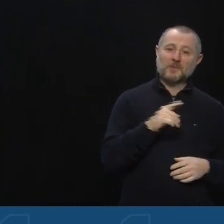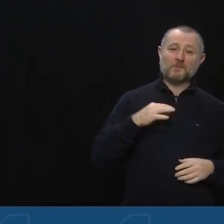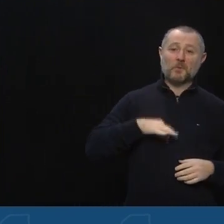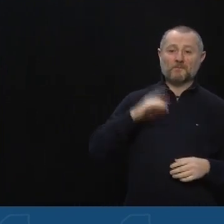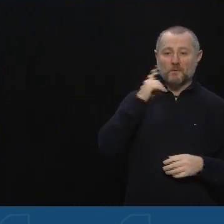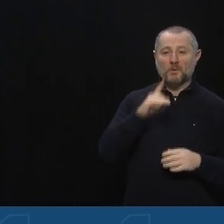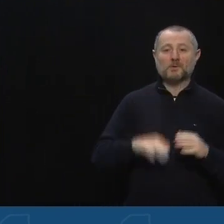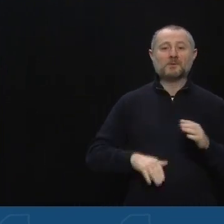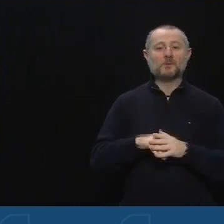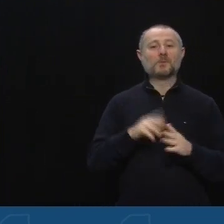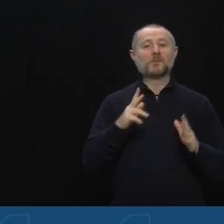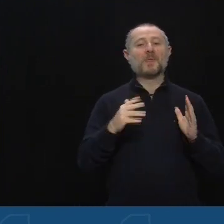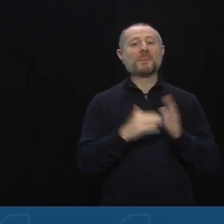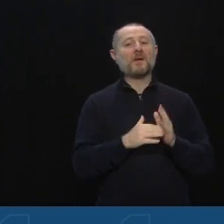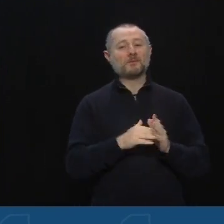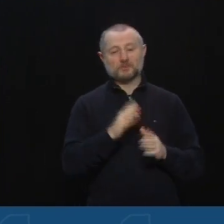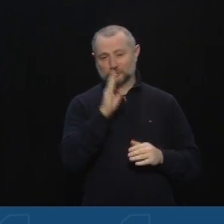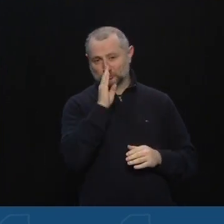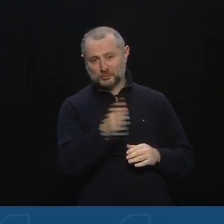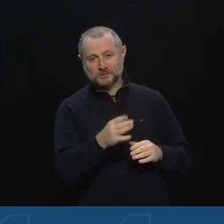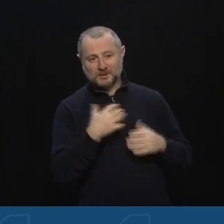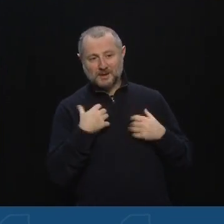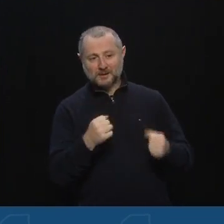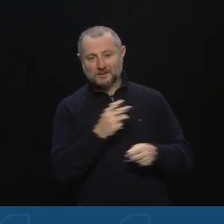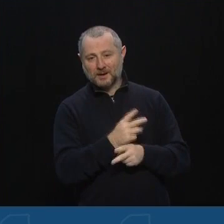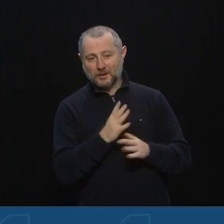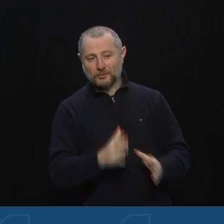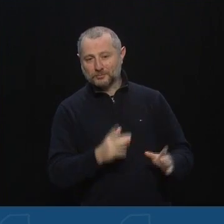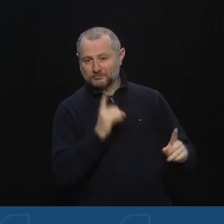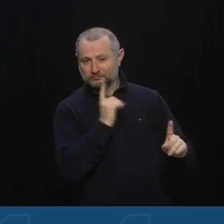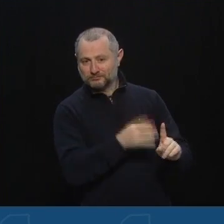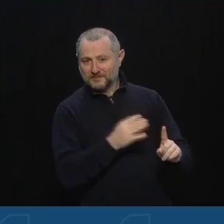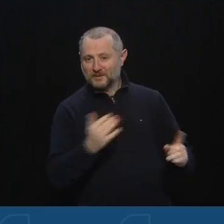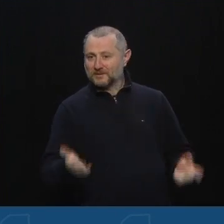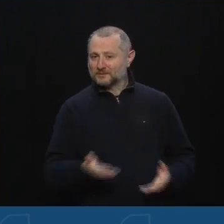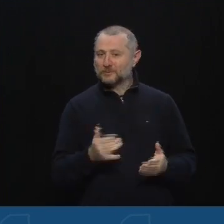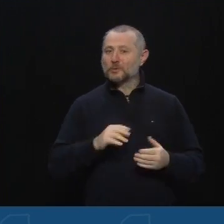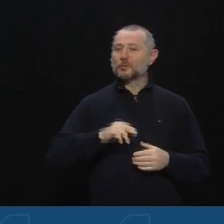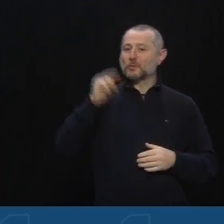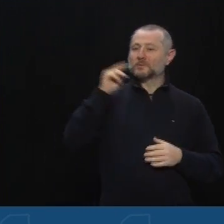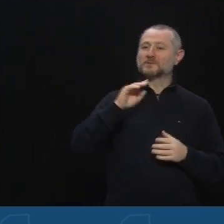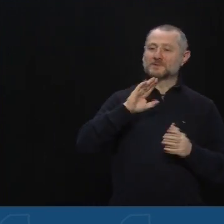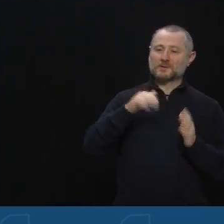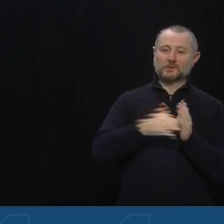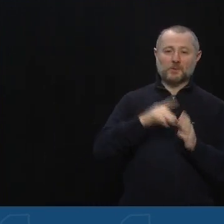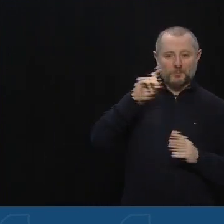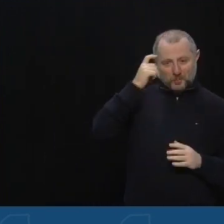WELL AS RETENTION BONUSES OF UP TO $3,000 FOR OUR DIRECT CARE WORKERS AND OUR HEALTHCARE WORKERS AS WELL.